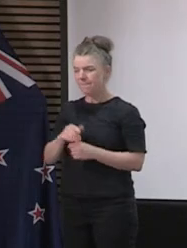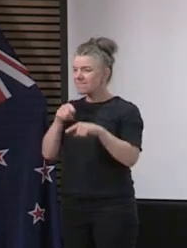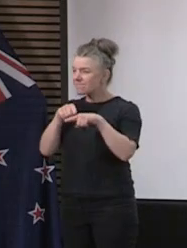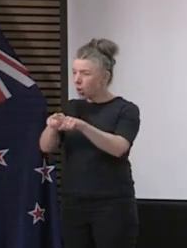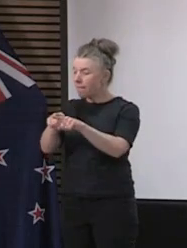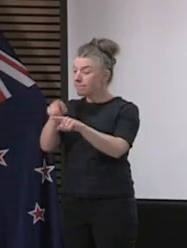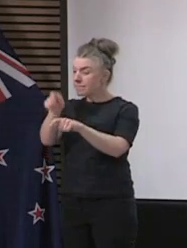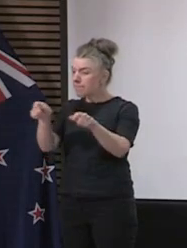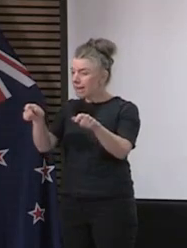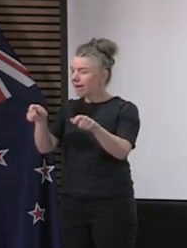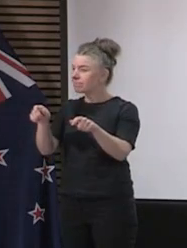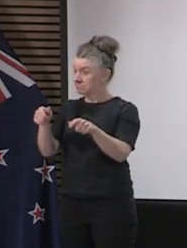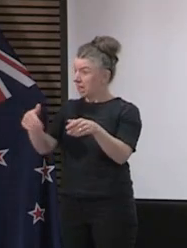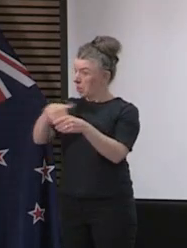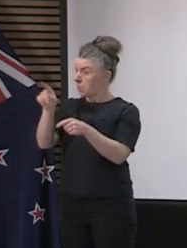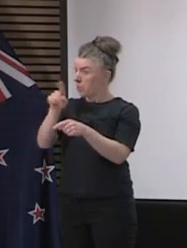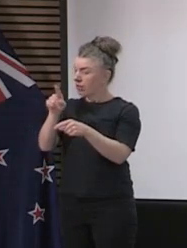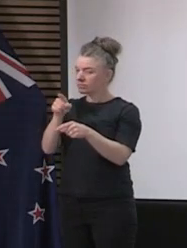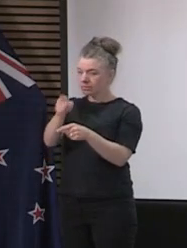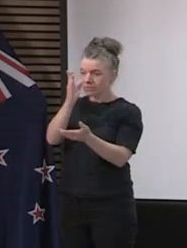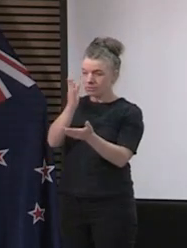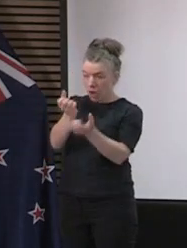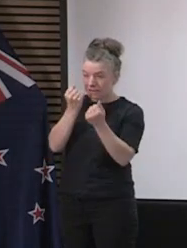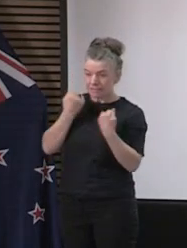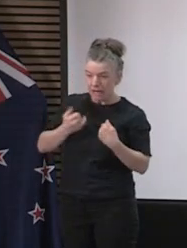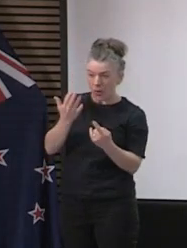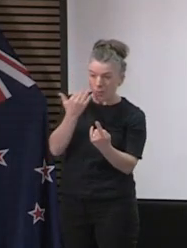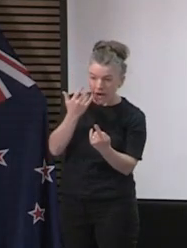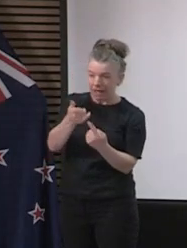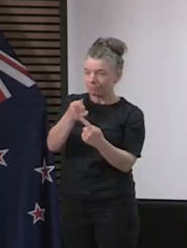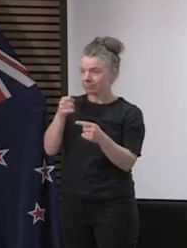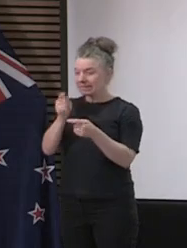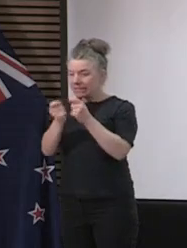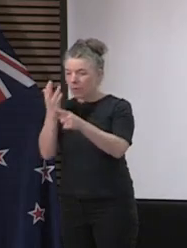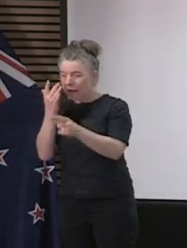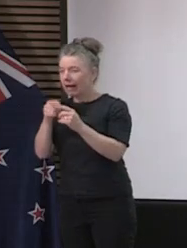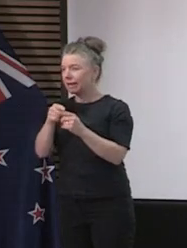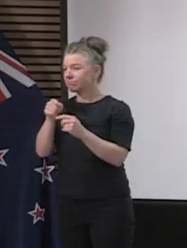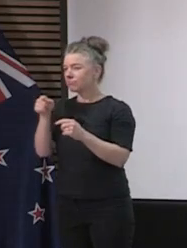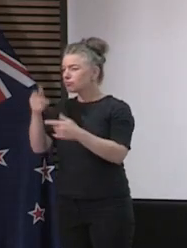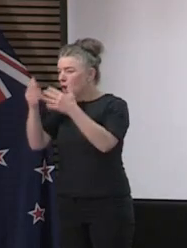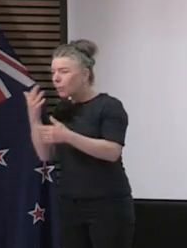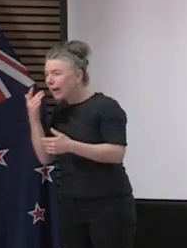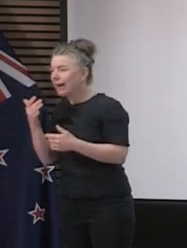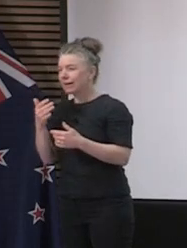End-to-end system where we can see the timeline of when the case - first had symptoms, when they were tested, when